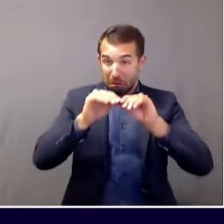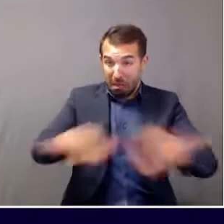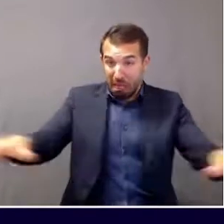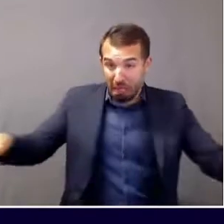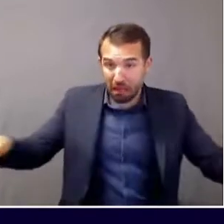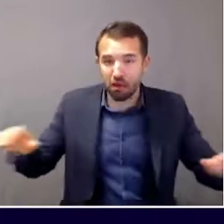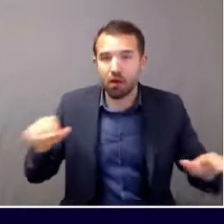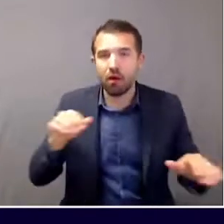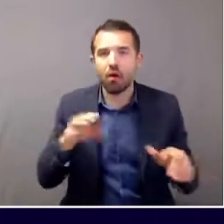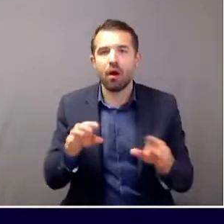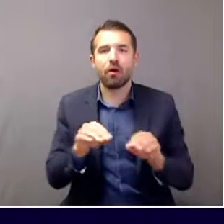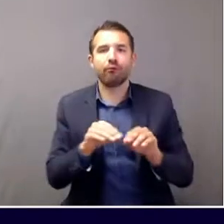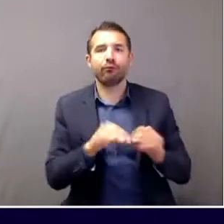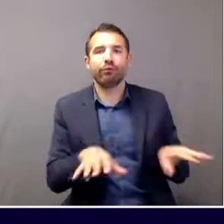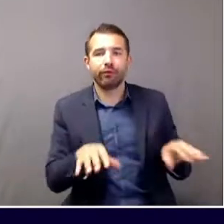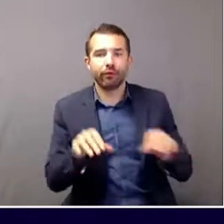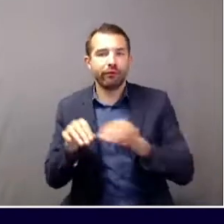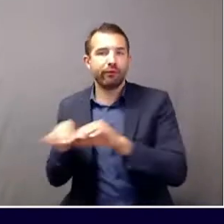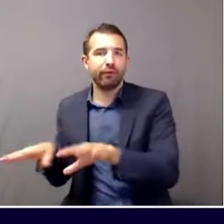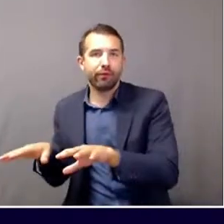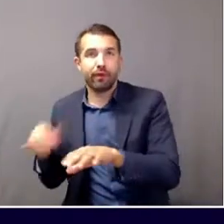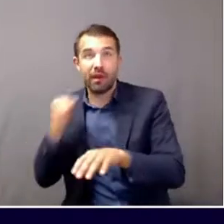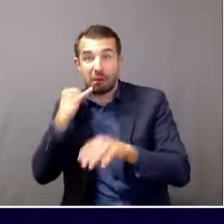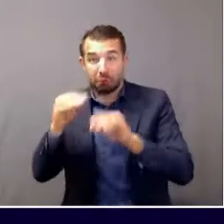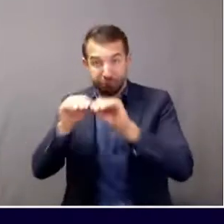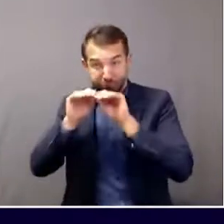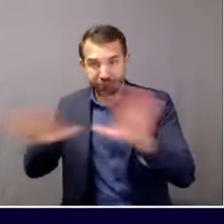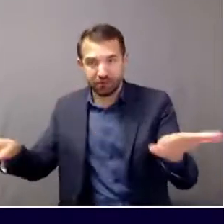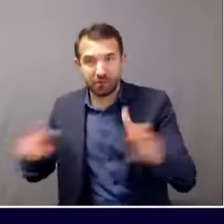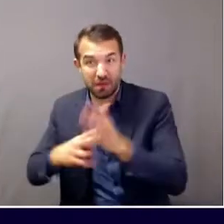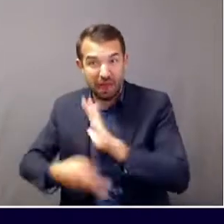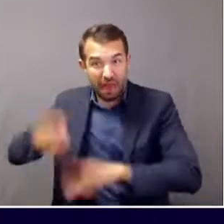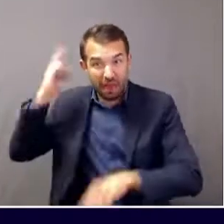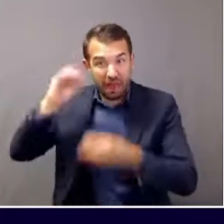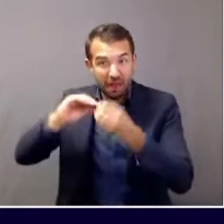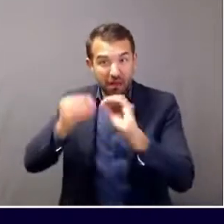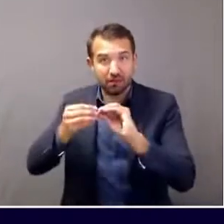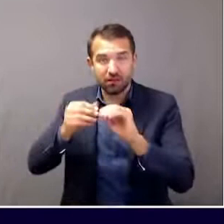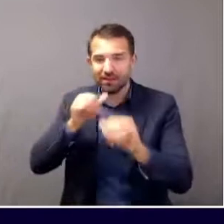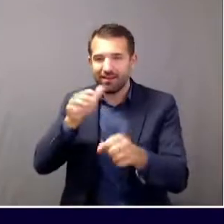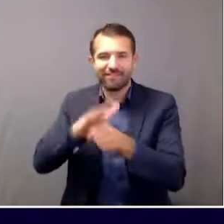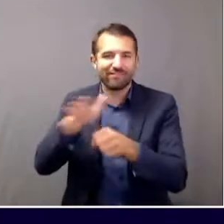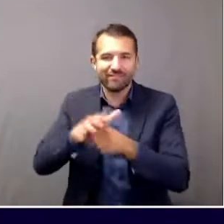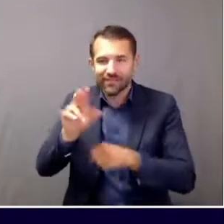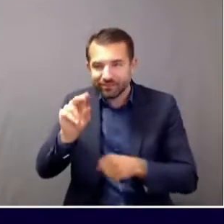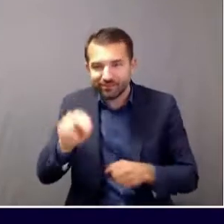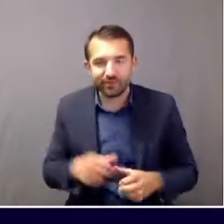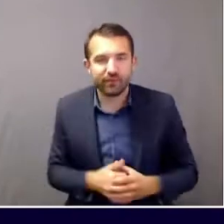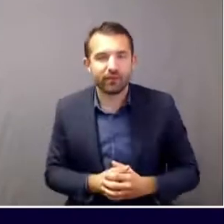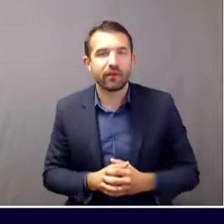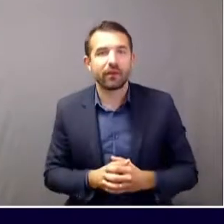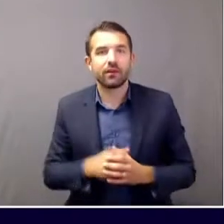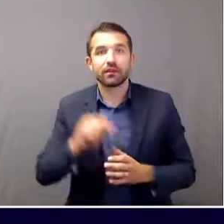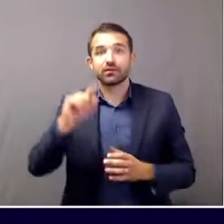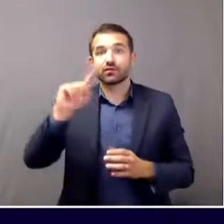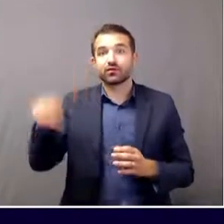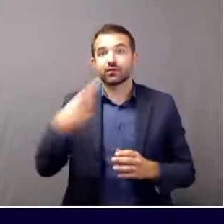enough testing Hey and that be the people that you are testing